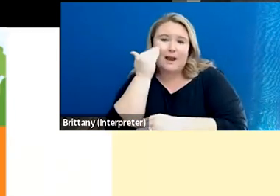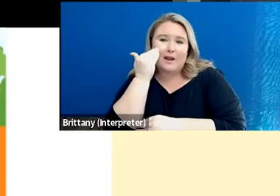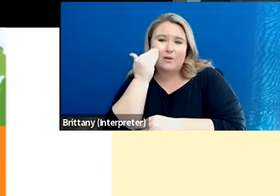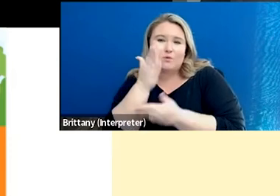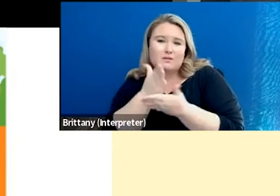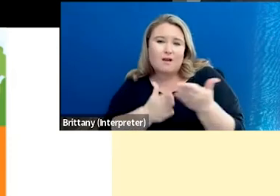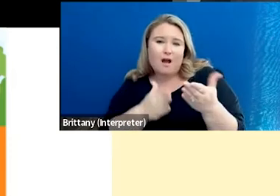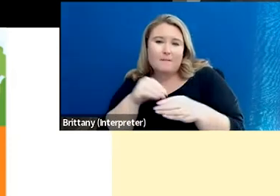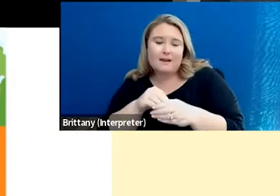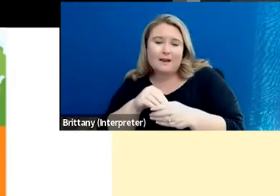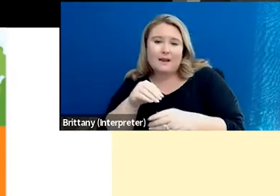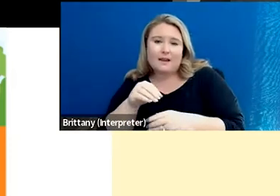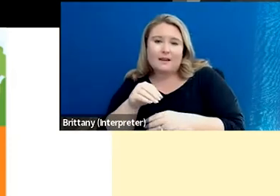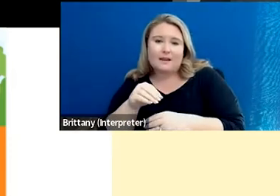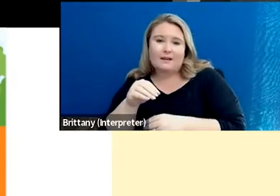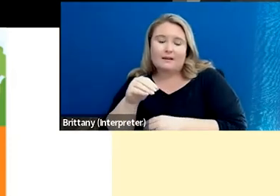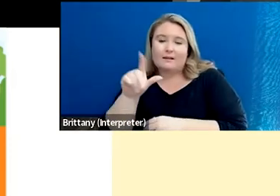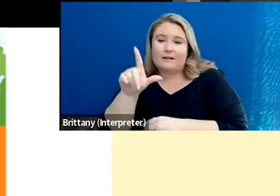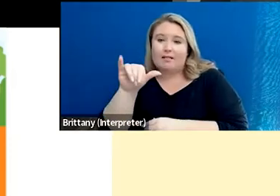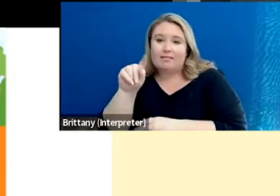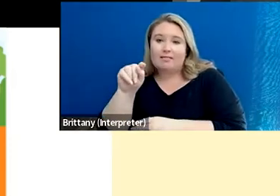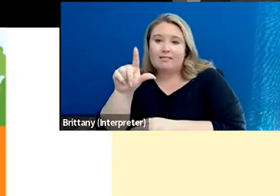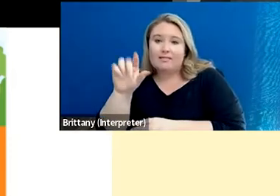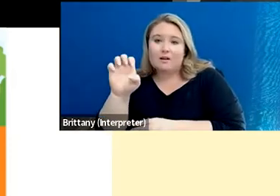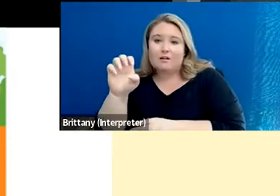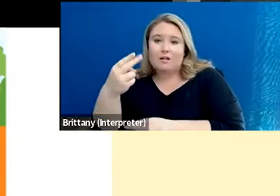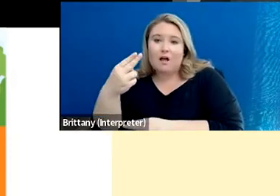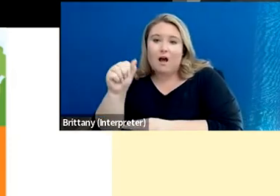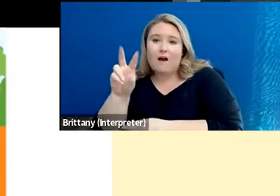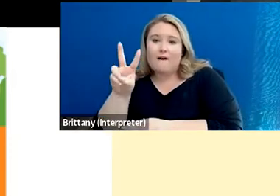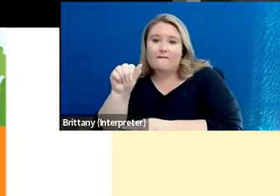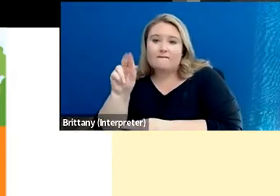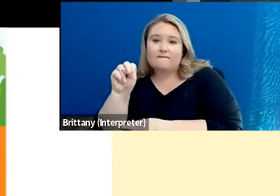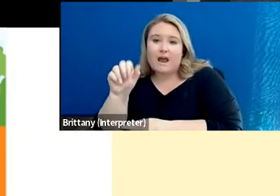they have natural covering from the trees. So they do have some shading.